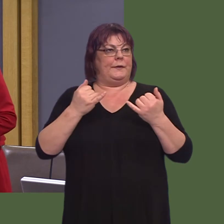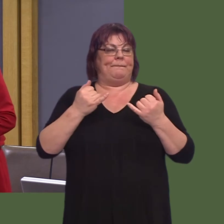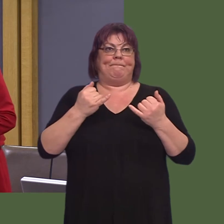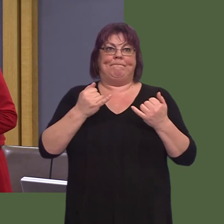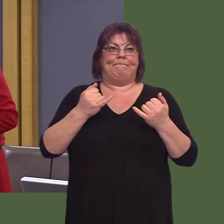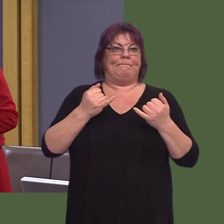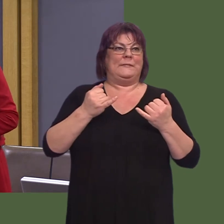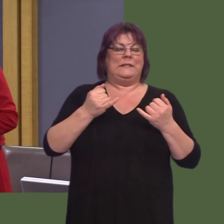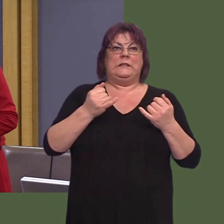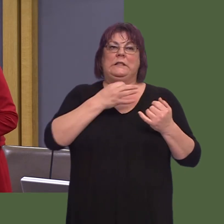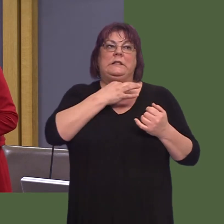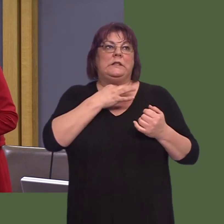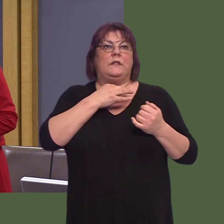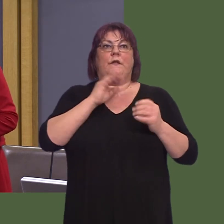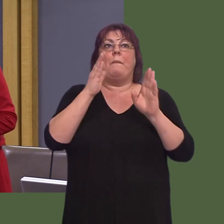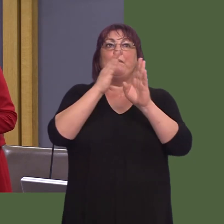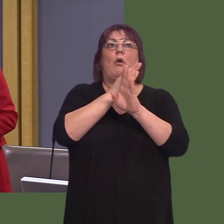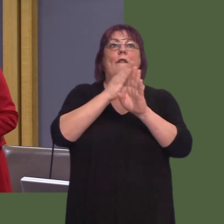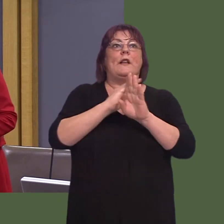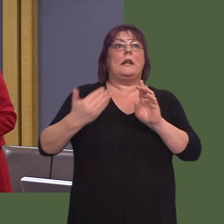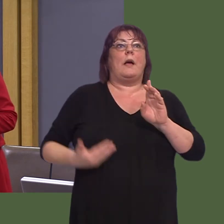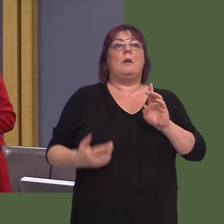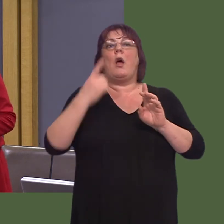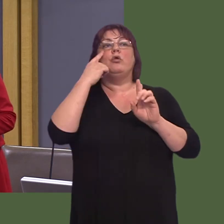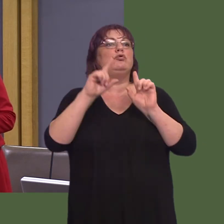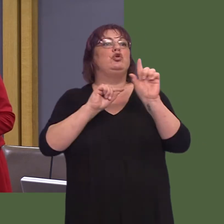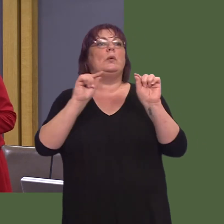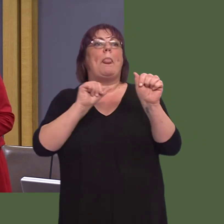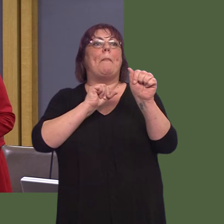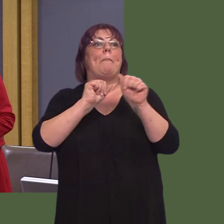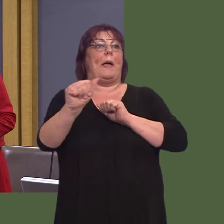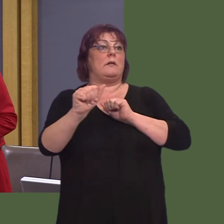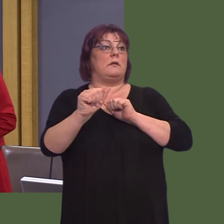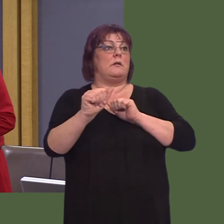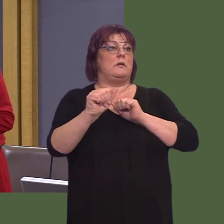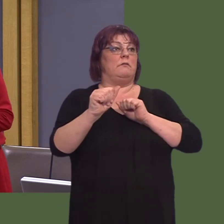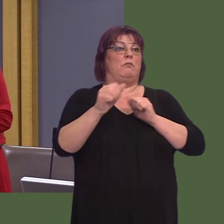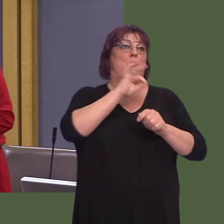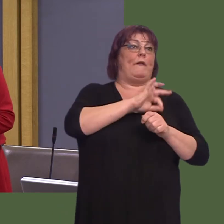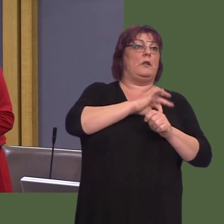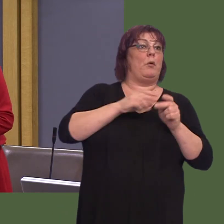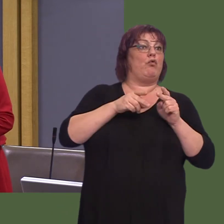by private companies that are simply cherry-picking the routes that are the most profitable.